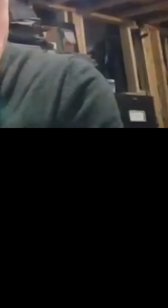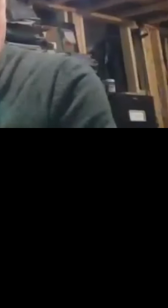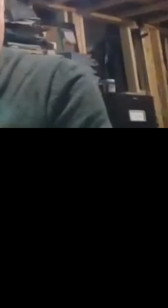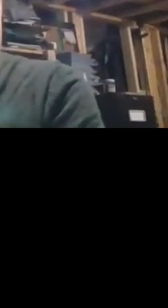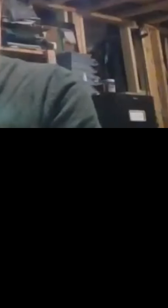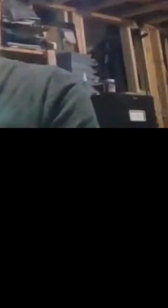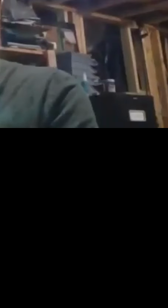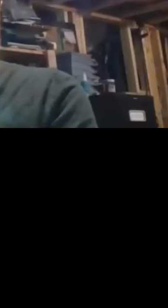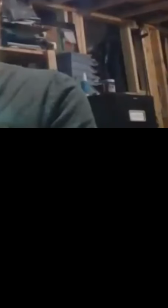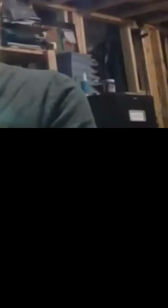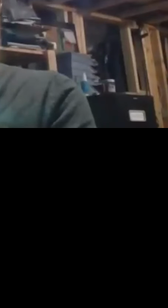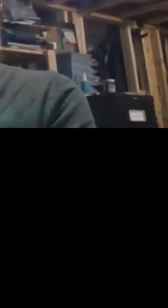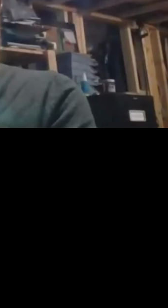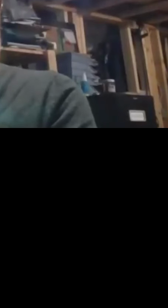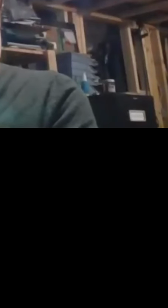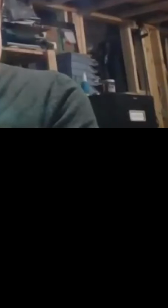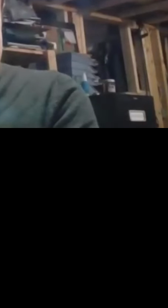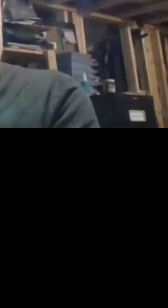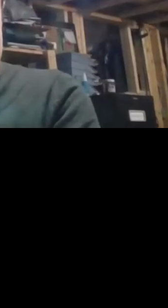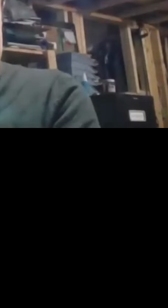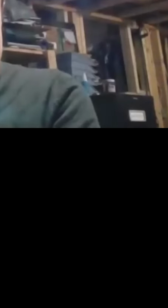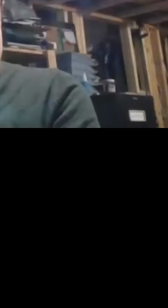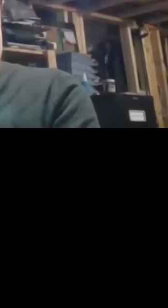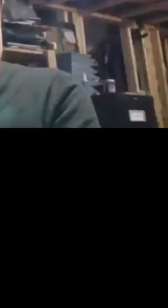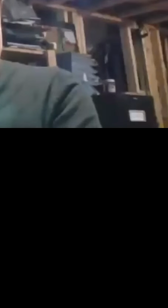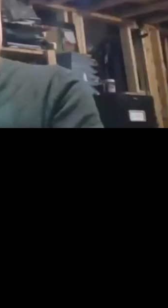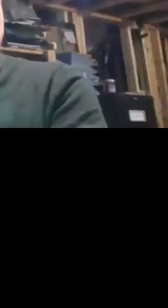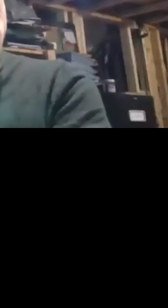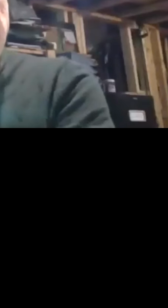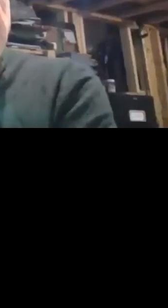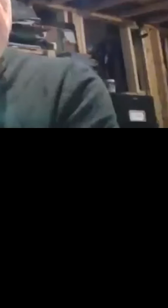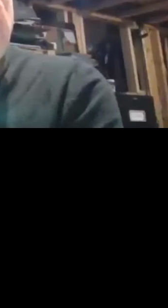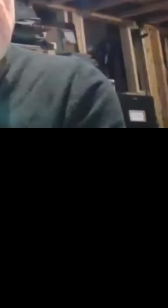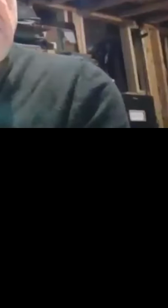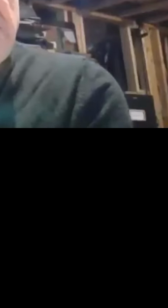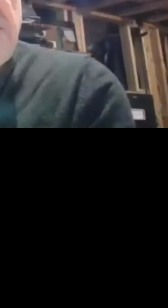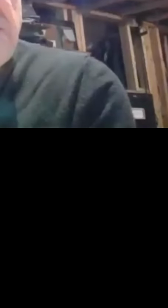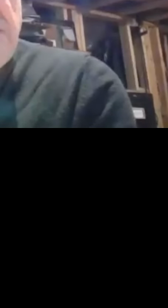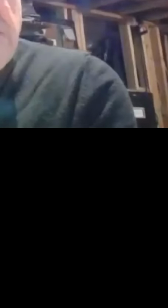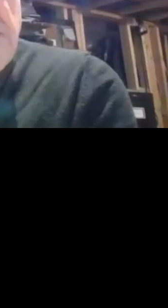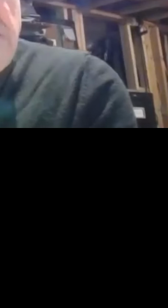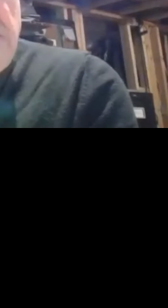So yes that would include people with disabilities.